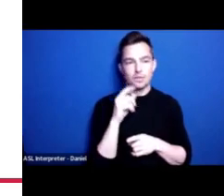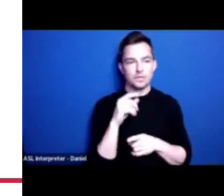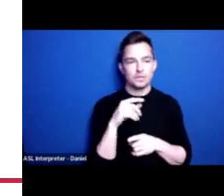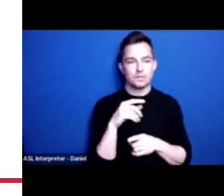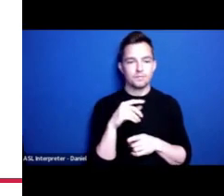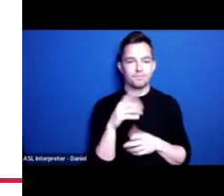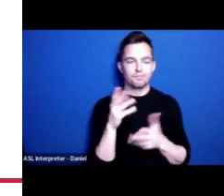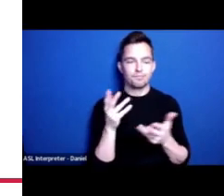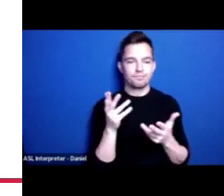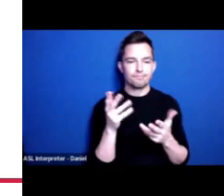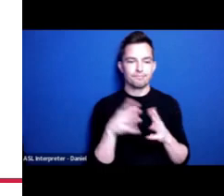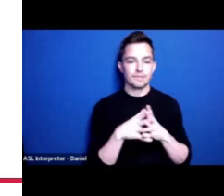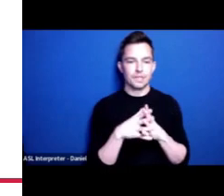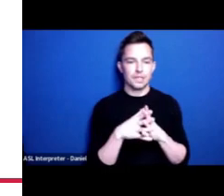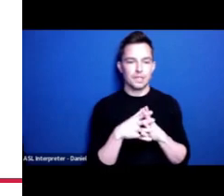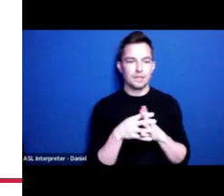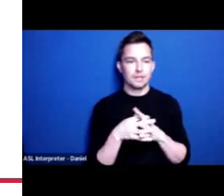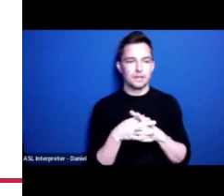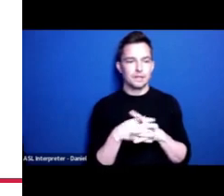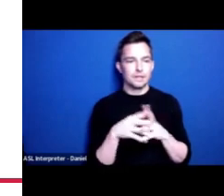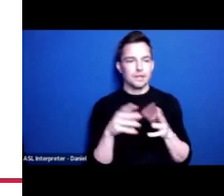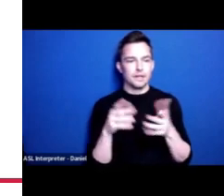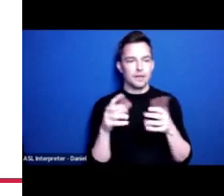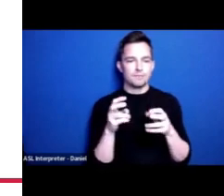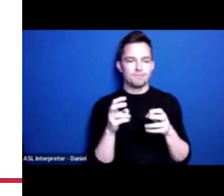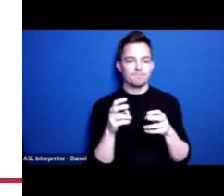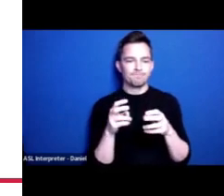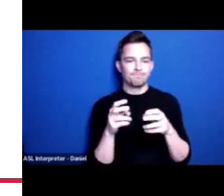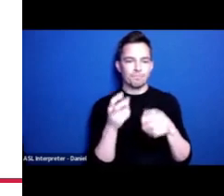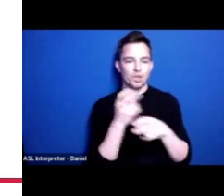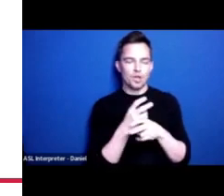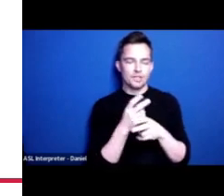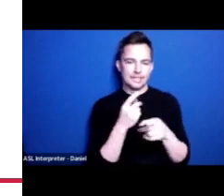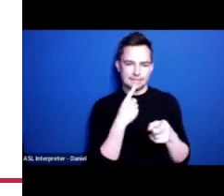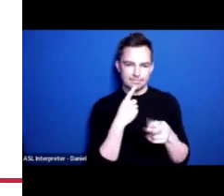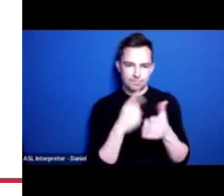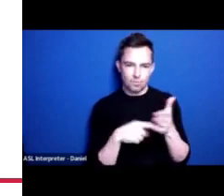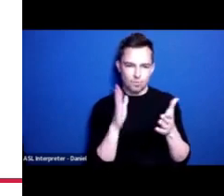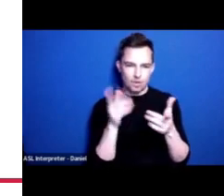slide, please. So despite that, I was hospitalized as an